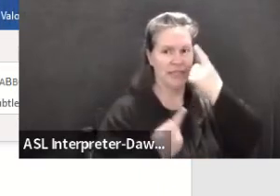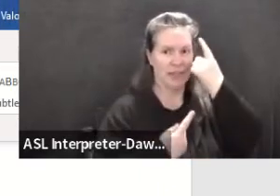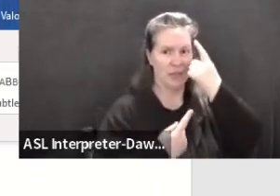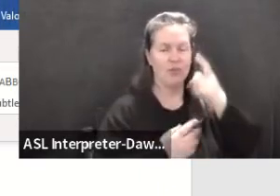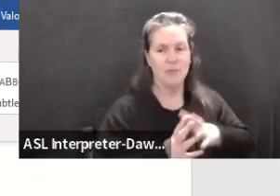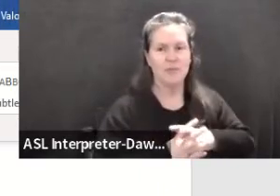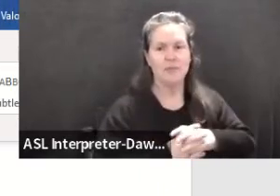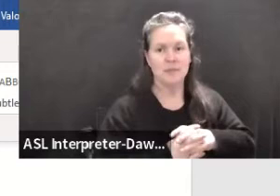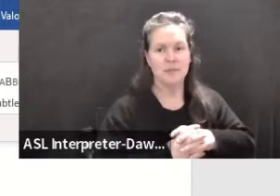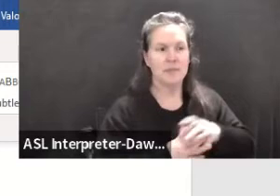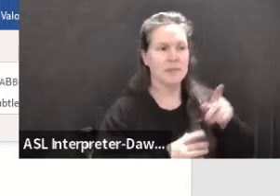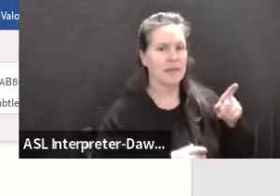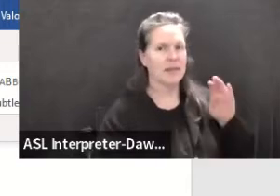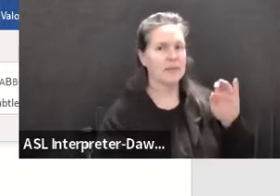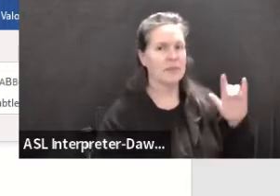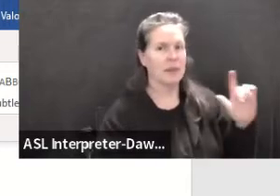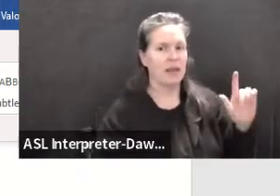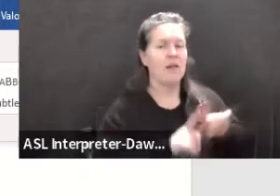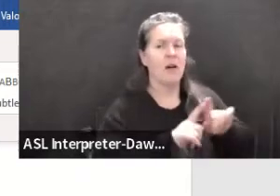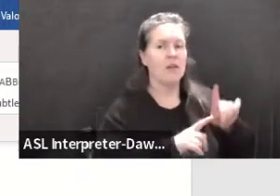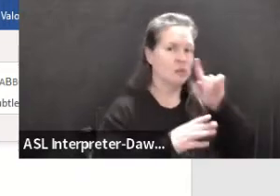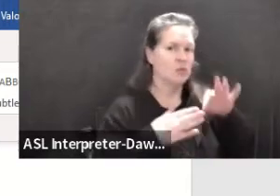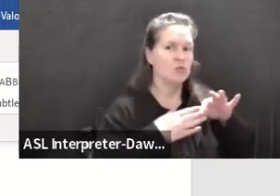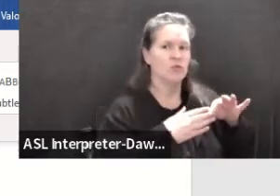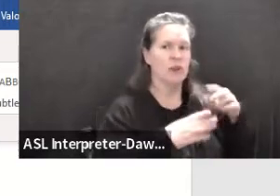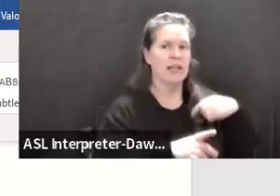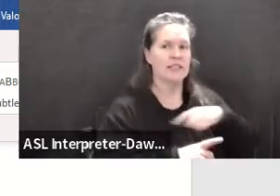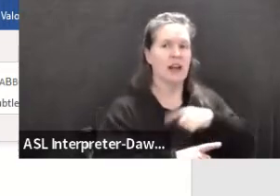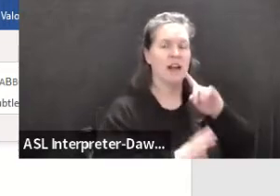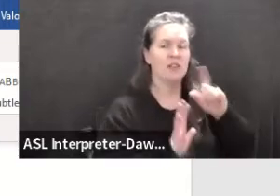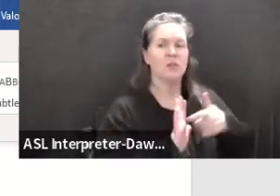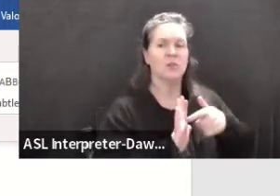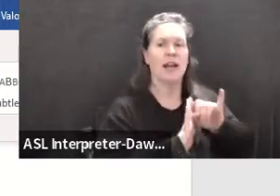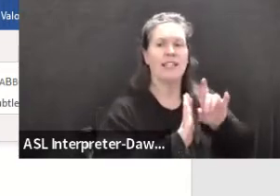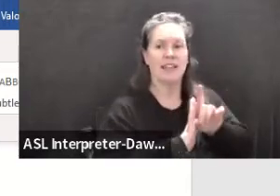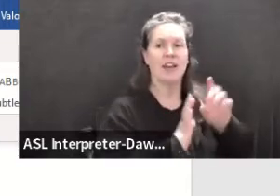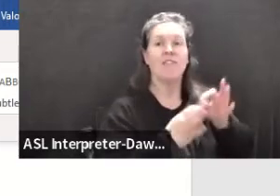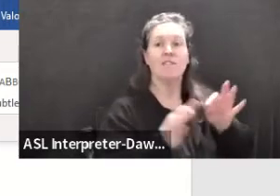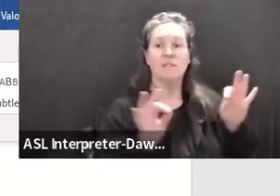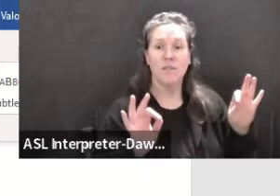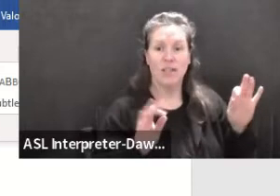This bill also directs us to identify a free training program,